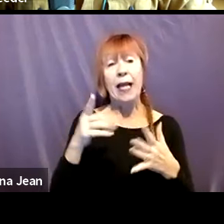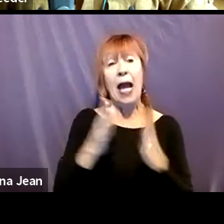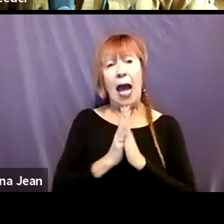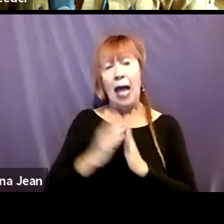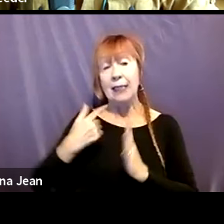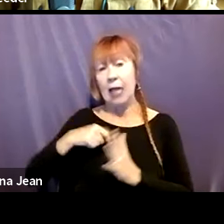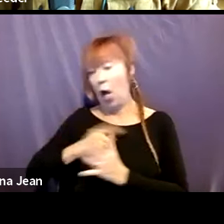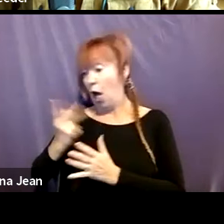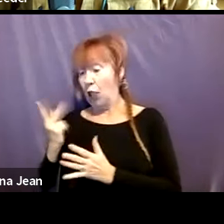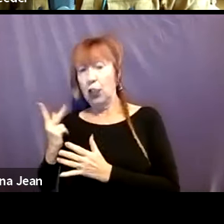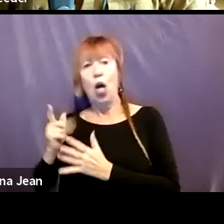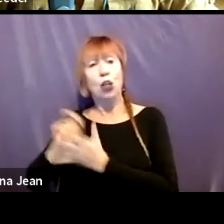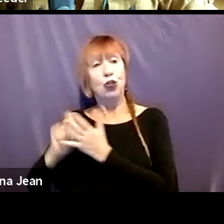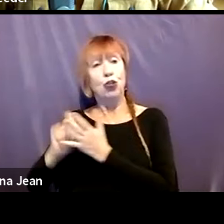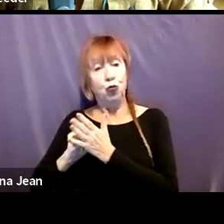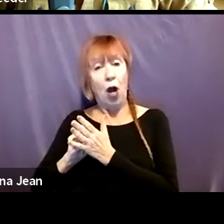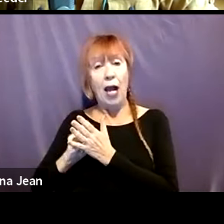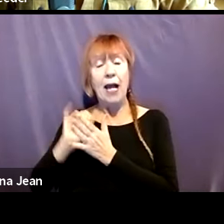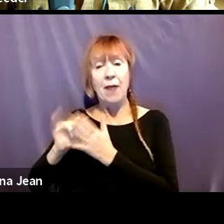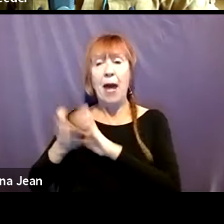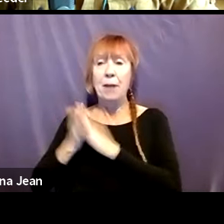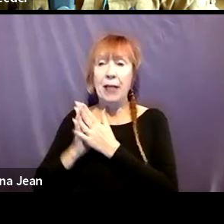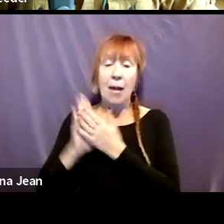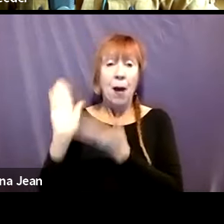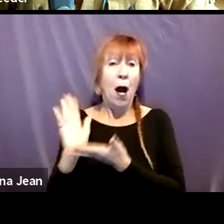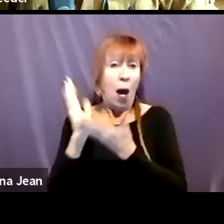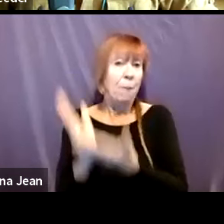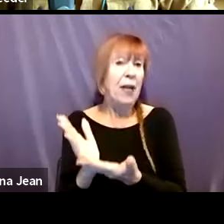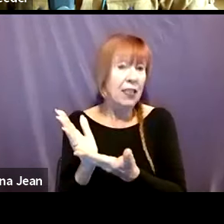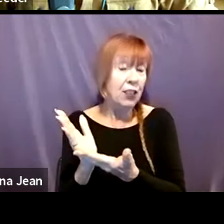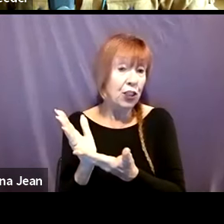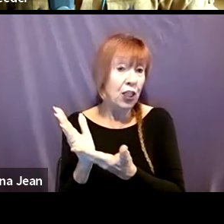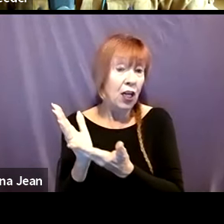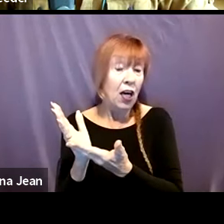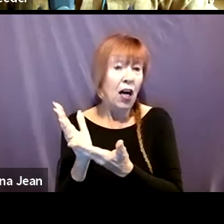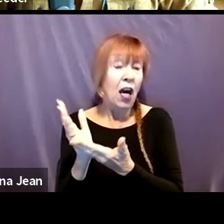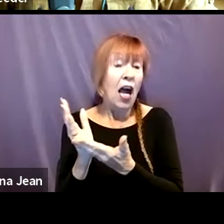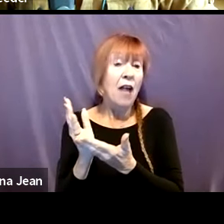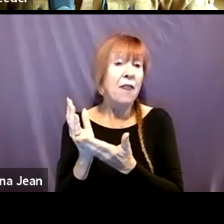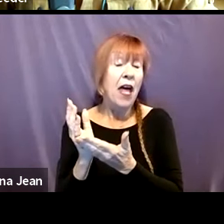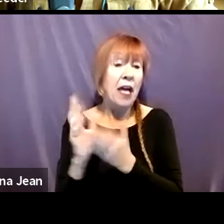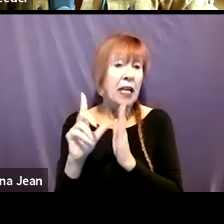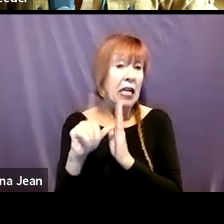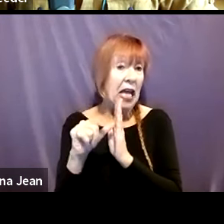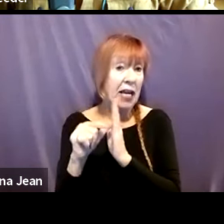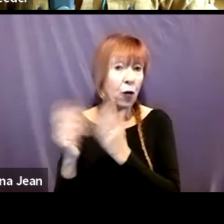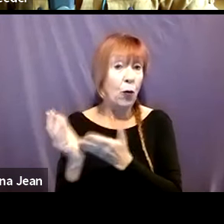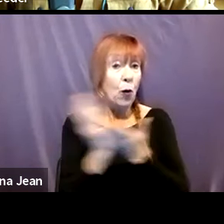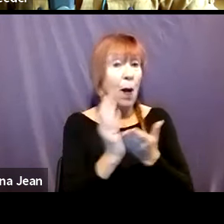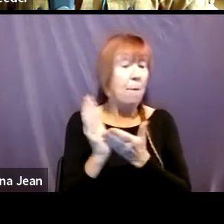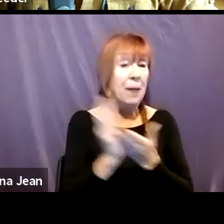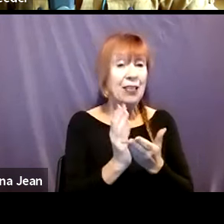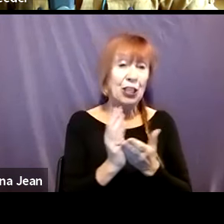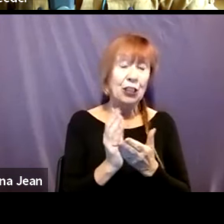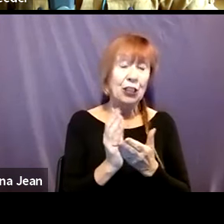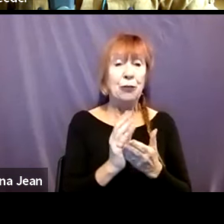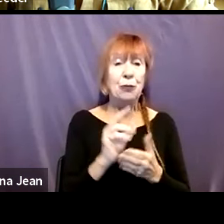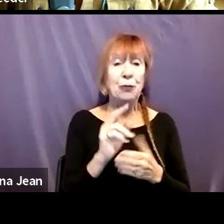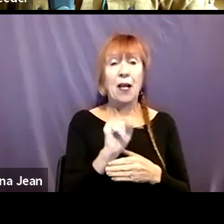and then that kind of turned into a pitch, and the next thing you know, we were pitching to broadcast networks back then.